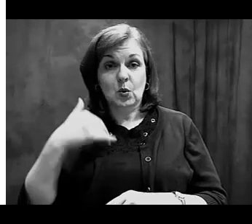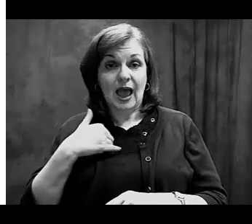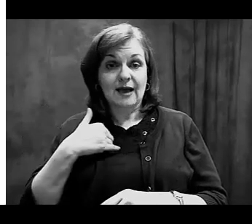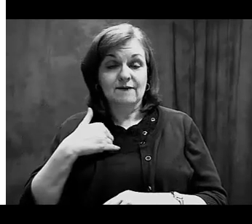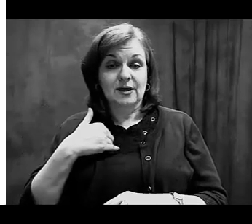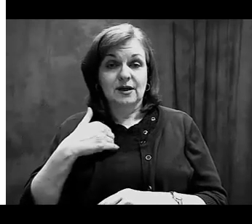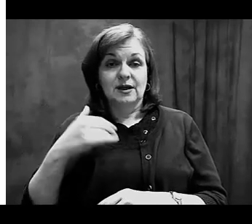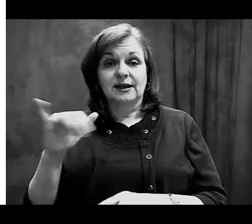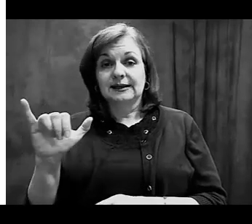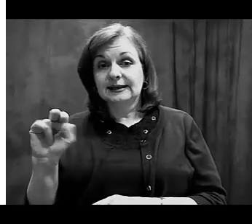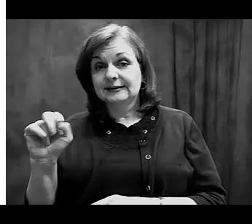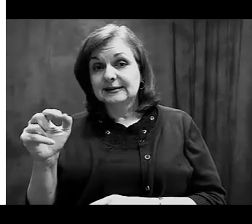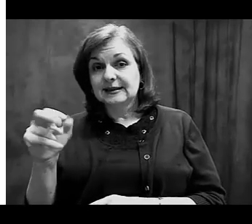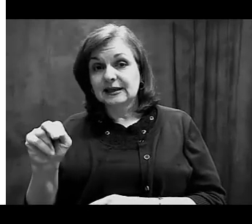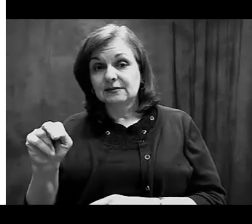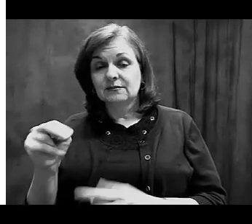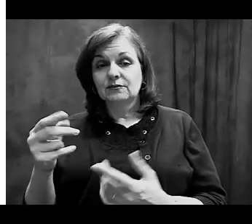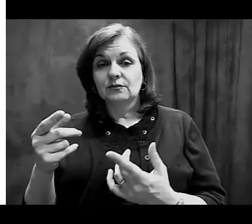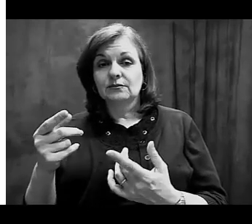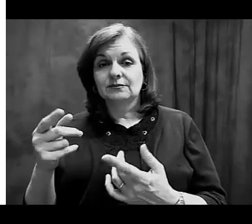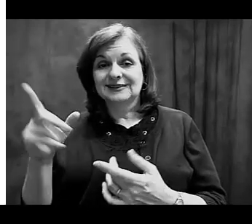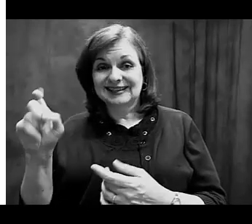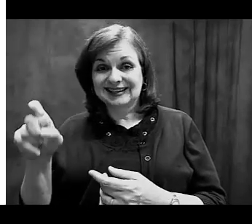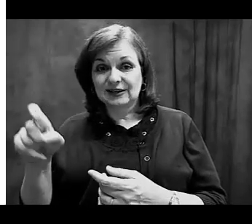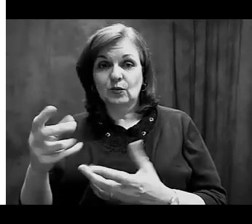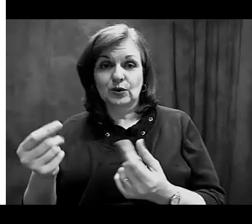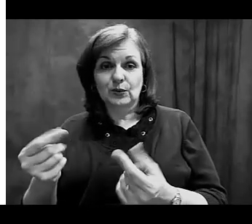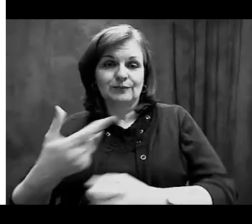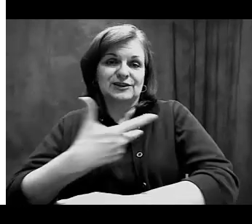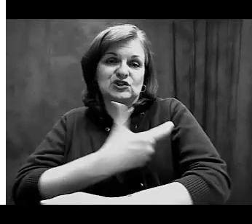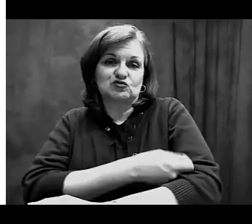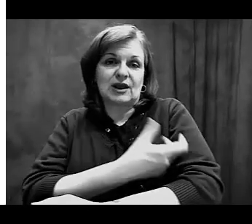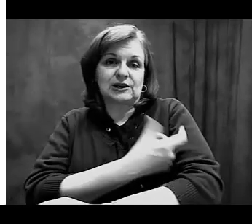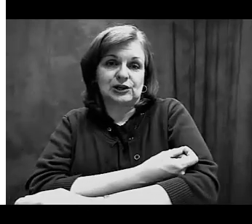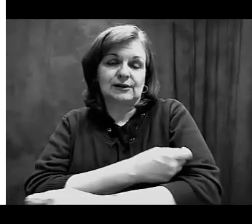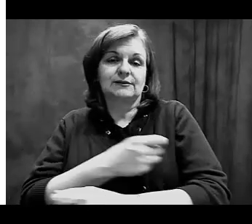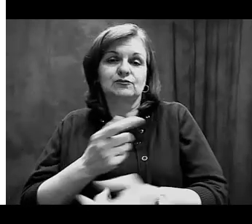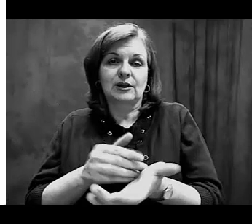have a prescription for insulin and you take your insulin shots on a regular basis, monitor